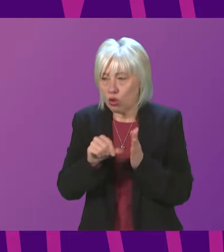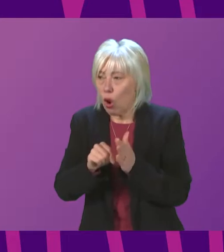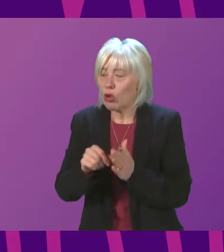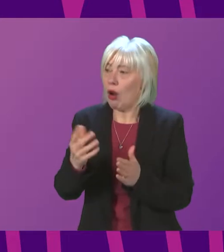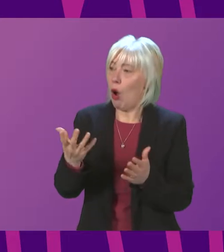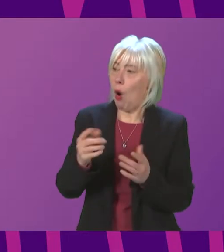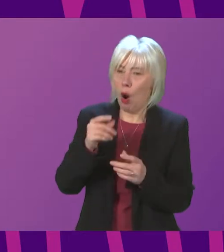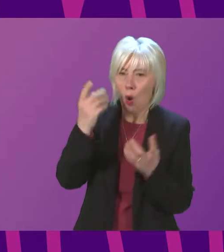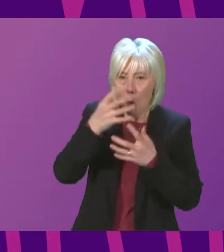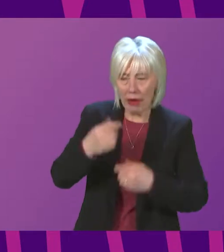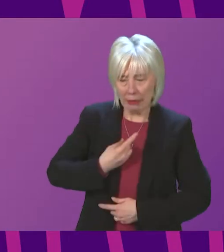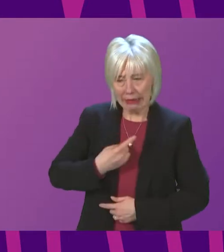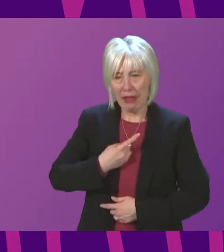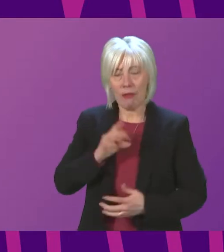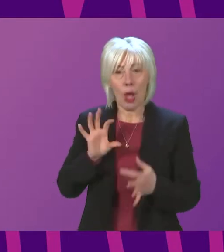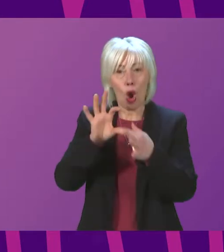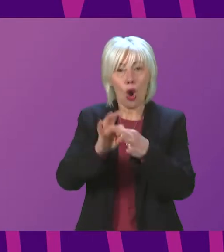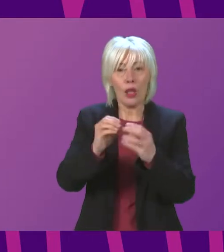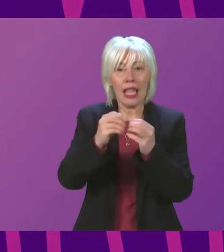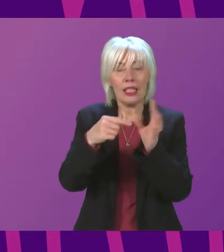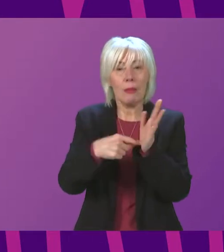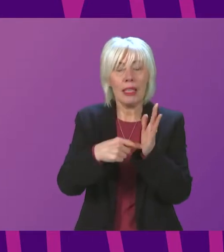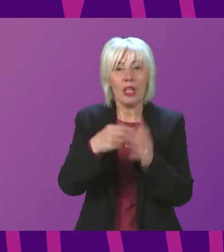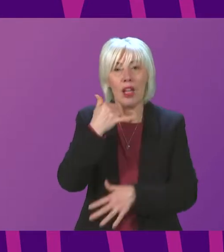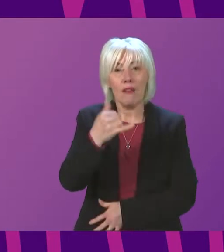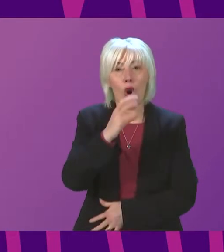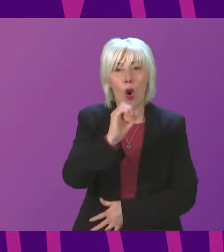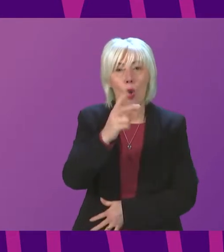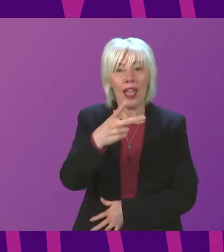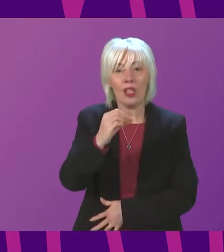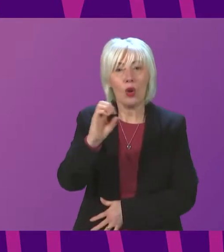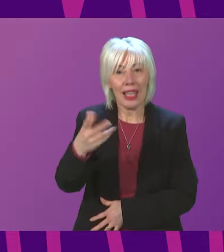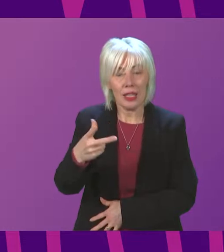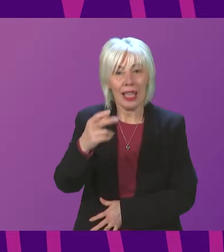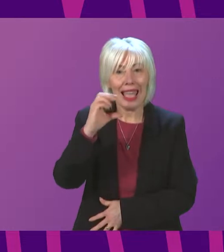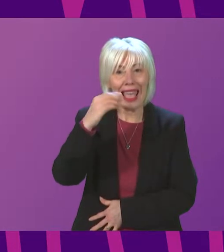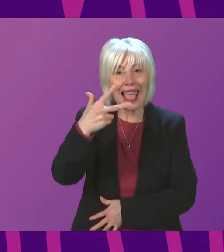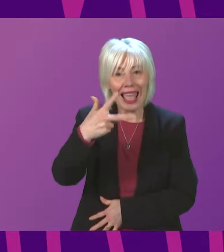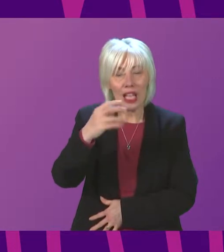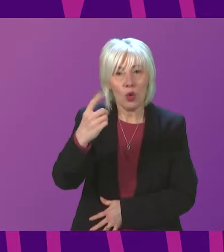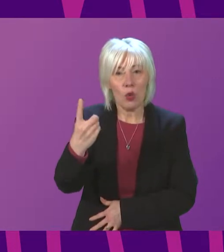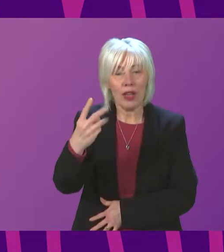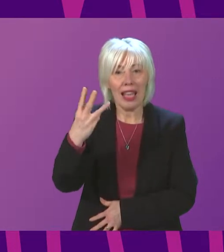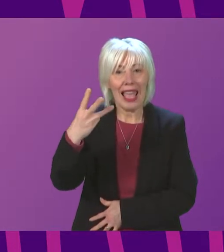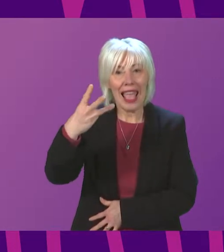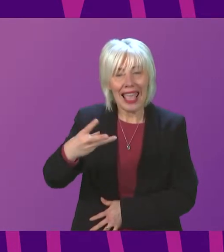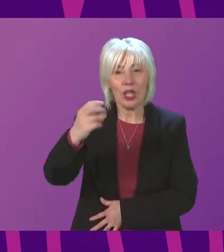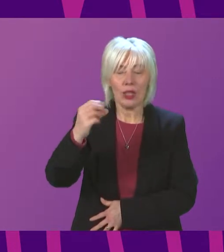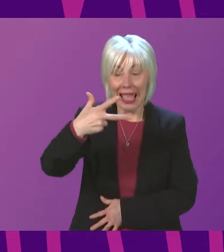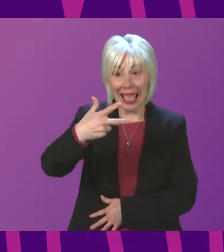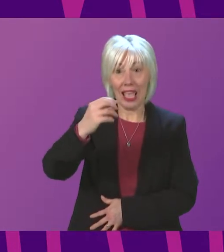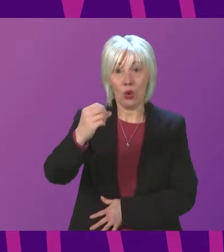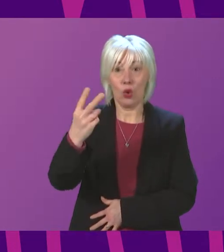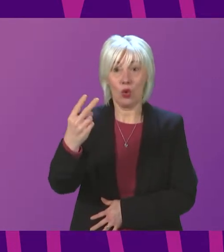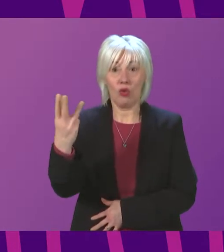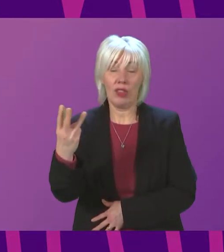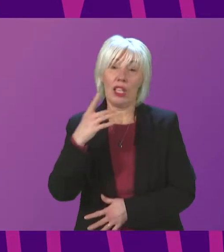disorder to contact Beat for help by calling 0808 801 0432 or visiting Beat’s website?